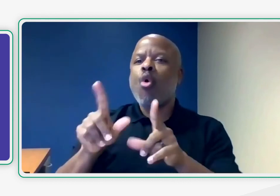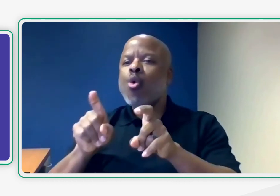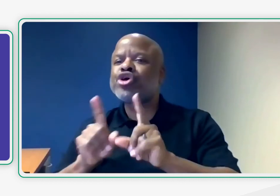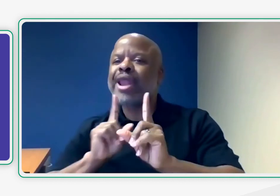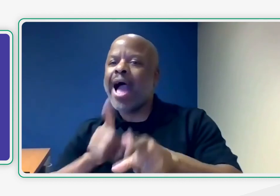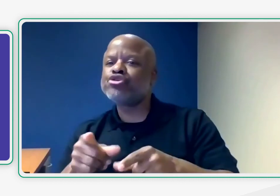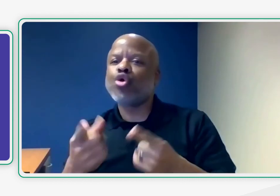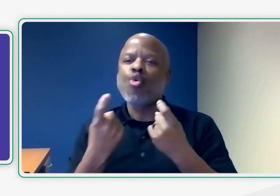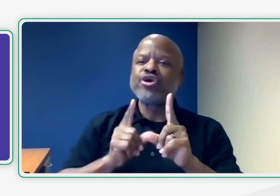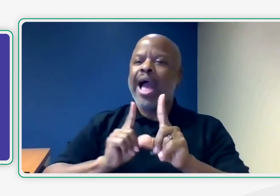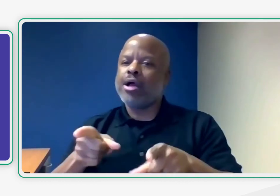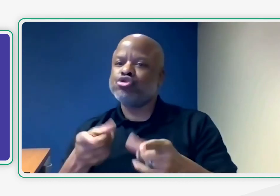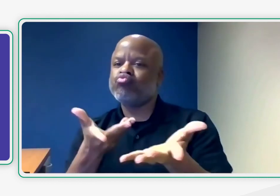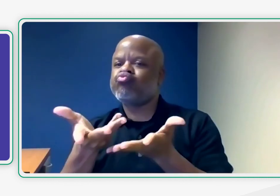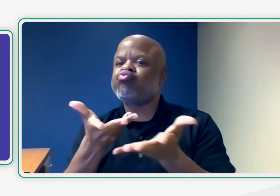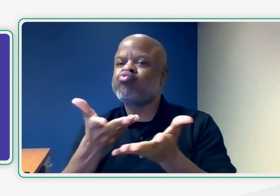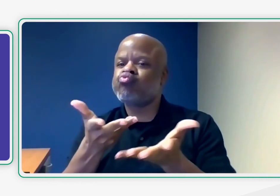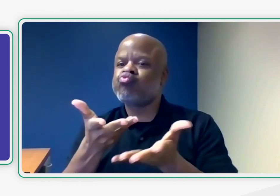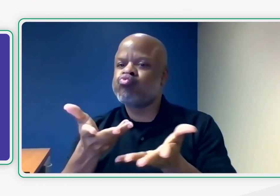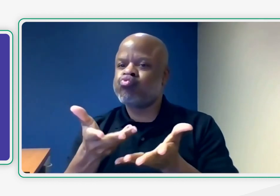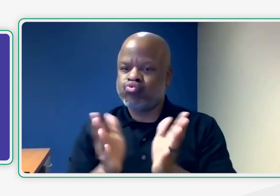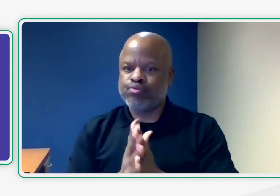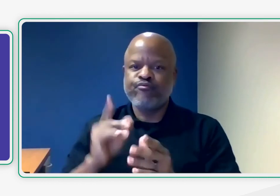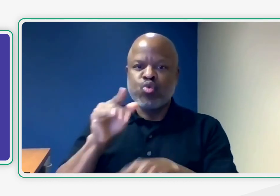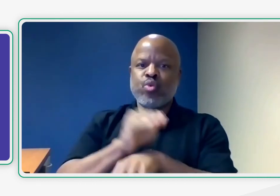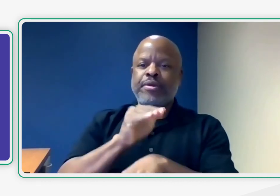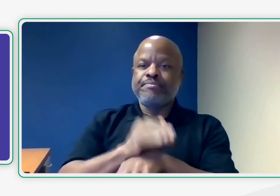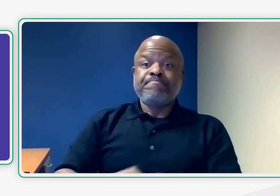allocated after the presentation to interact and answer your questions.